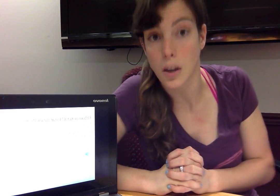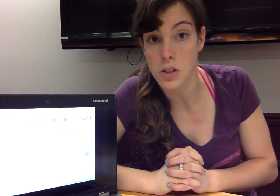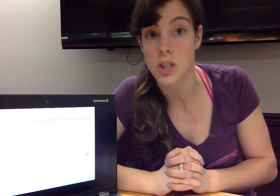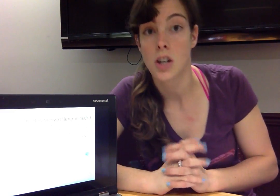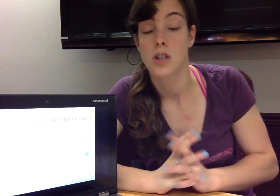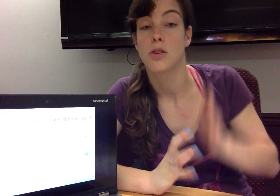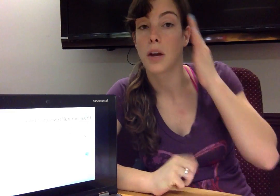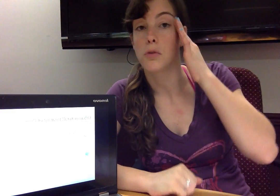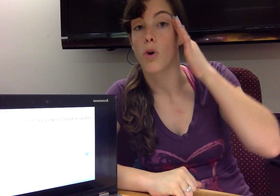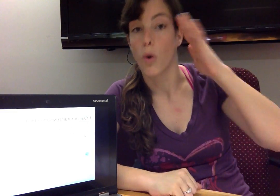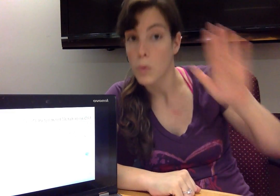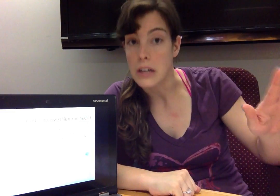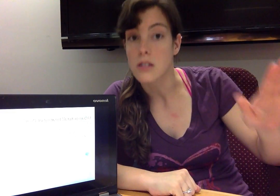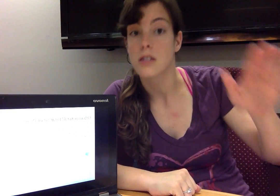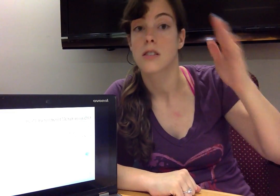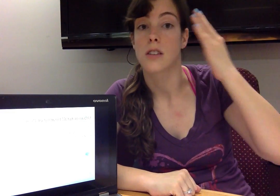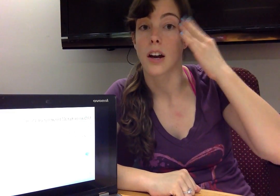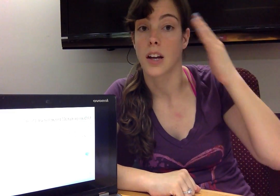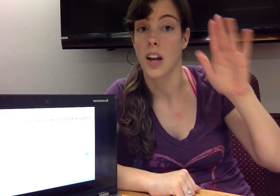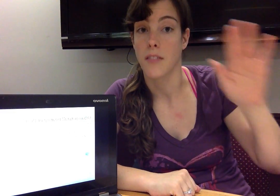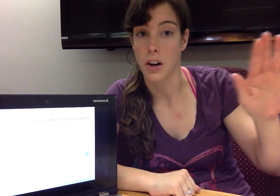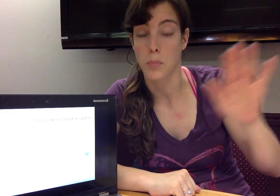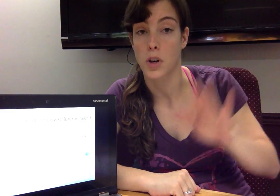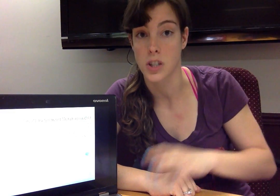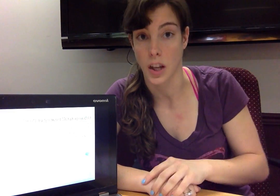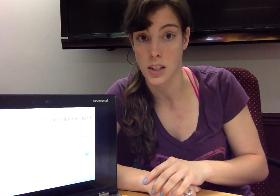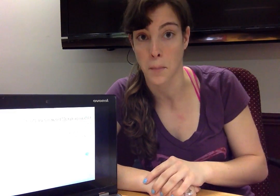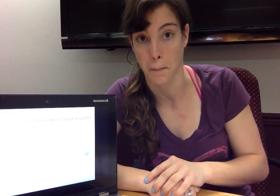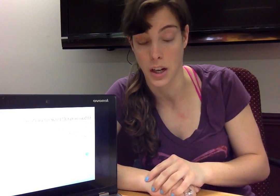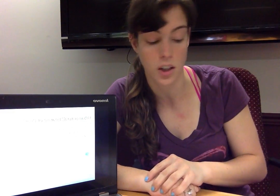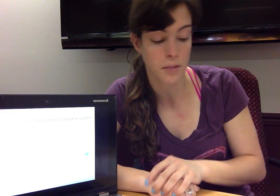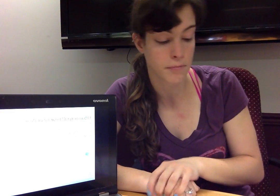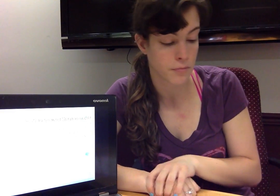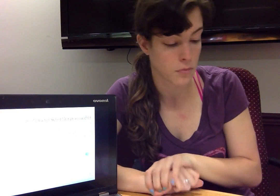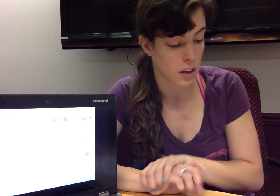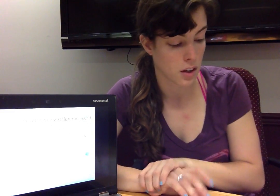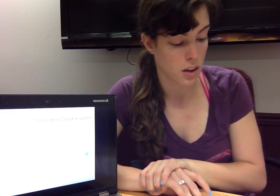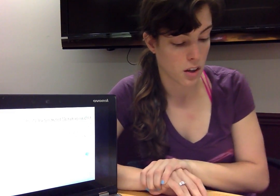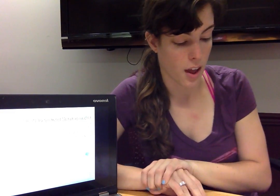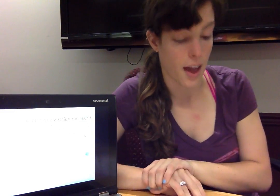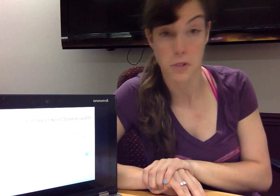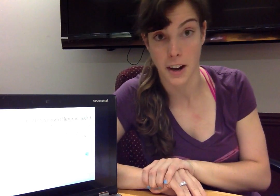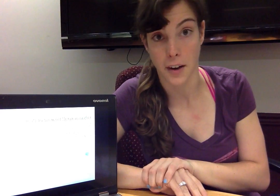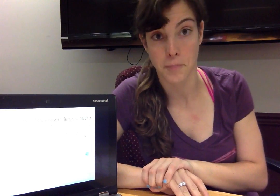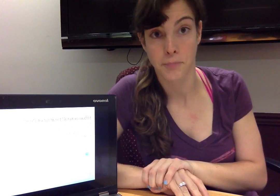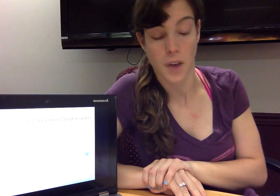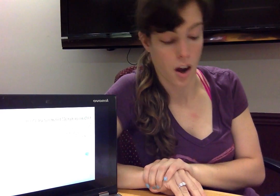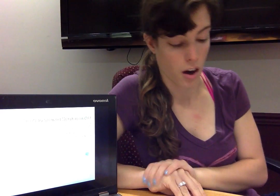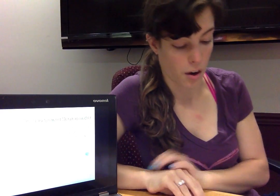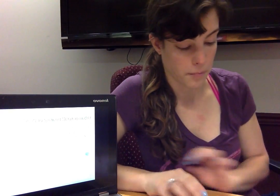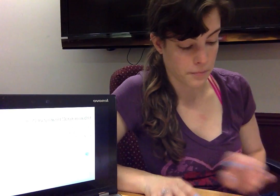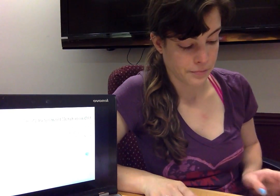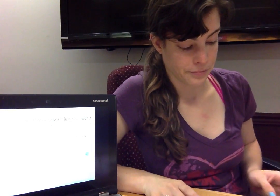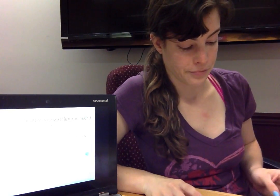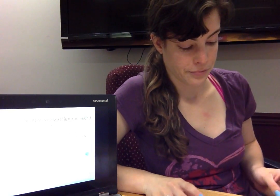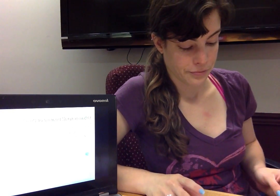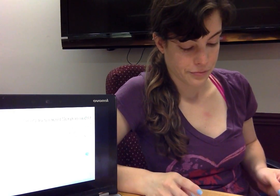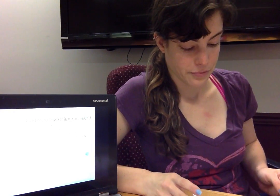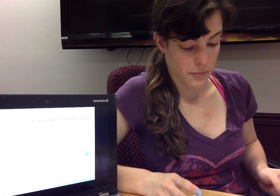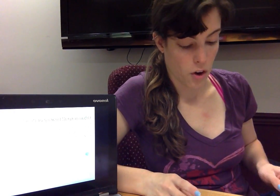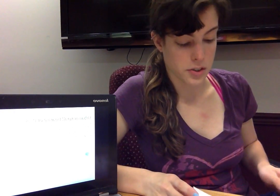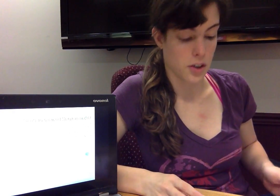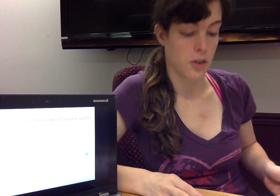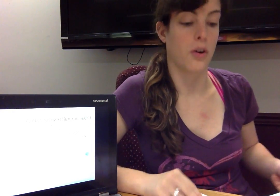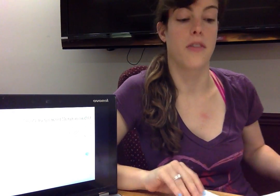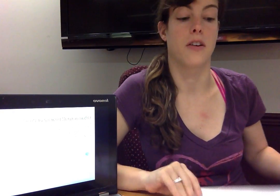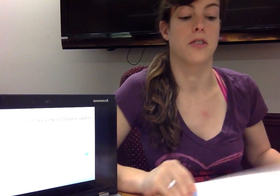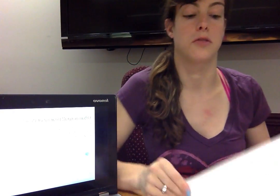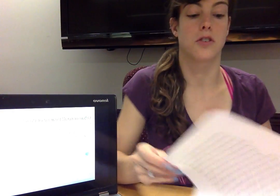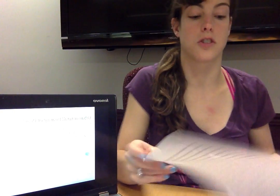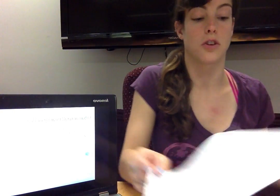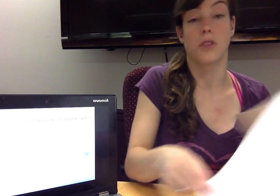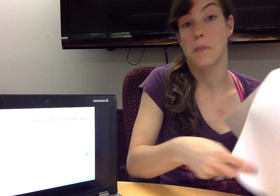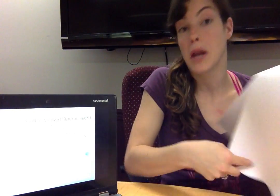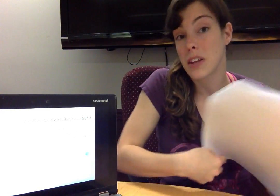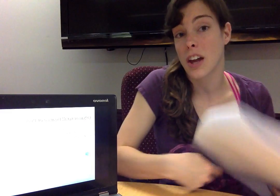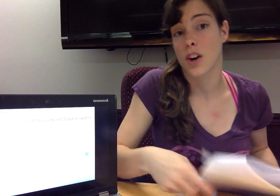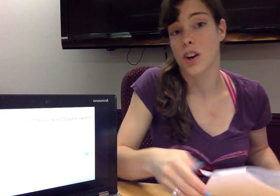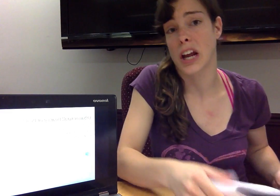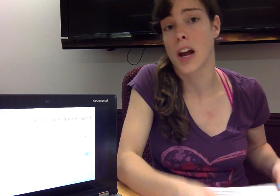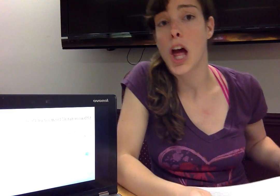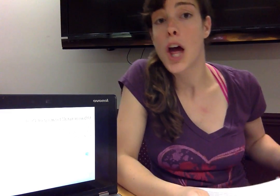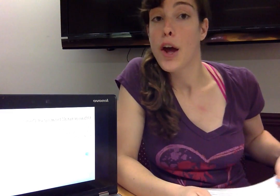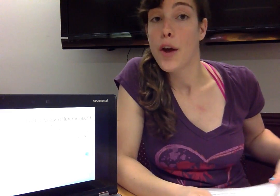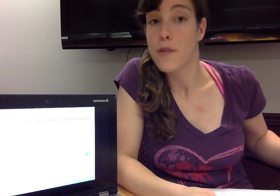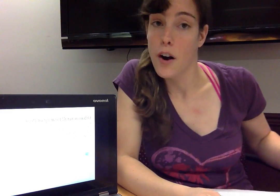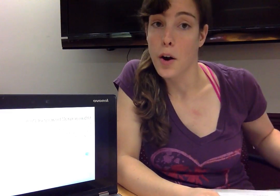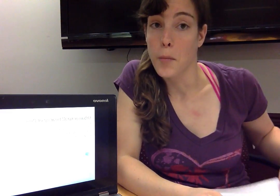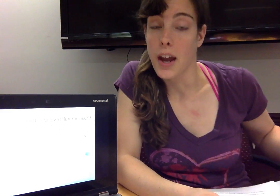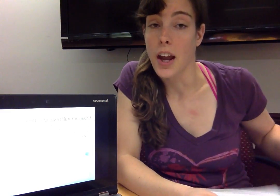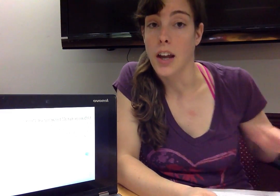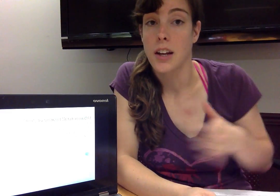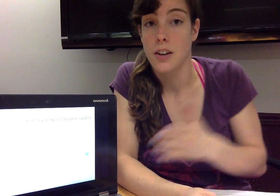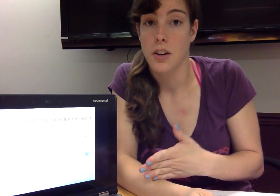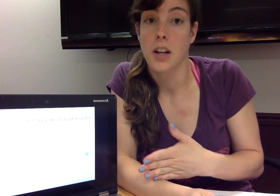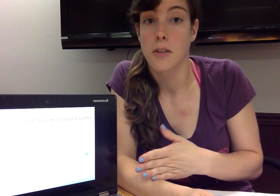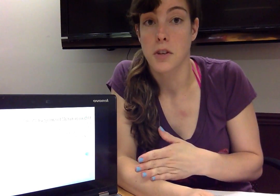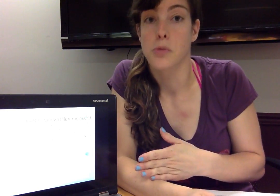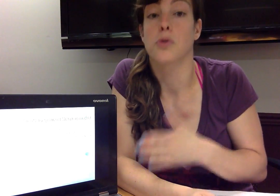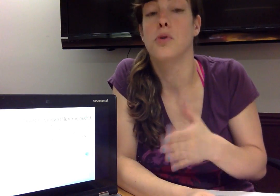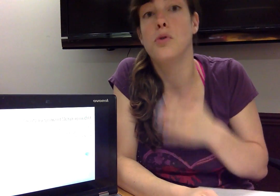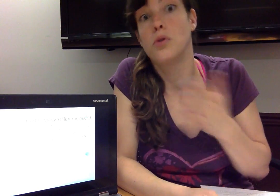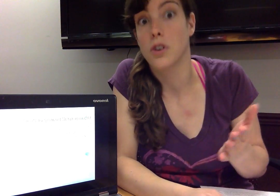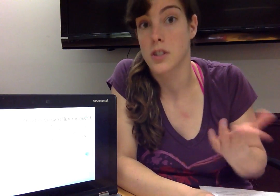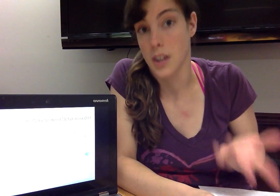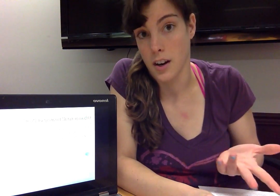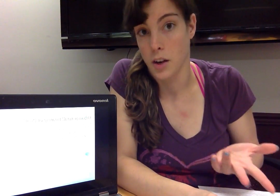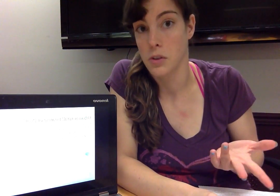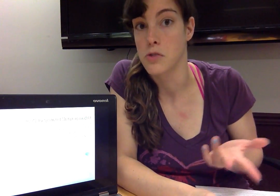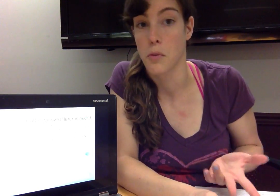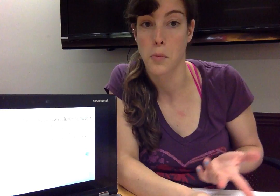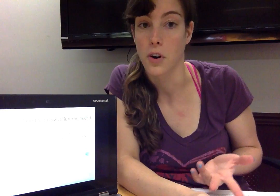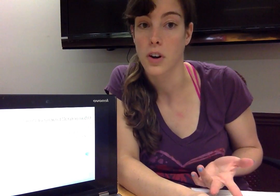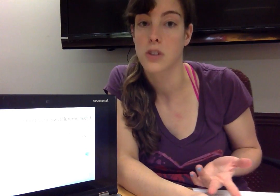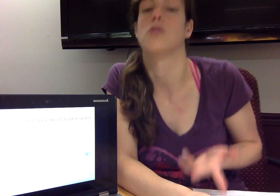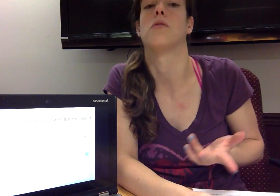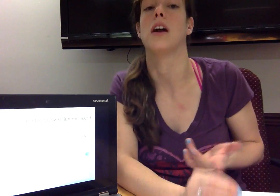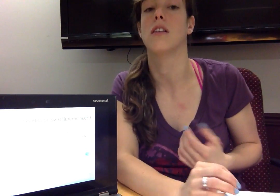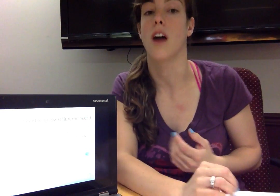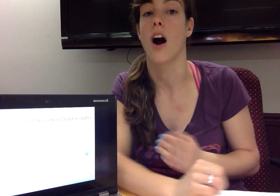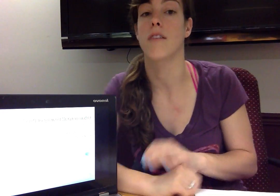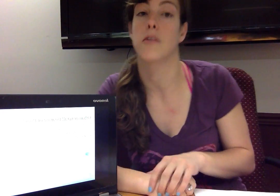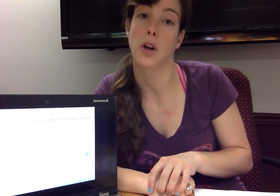language so the person will sign in a very precise manner every time. Also there is research show a Deaf indivudal who learned sign from a hearing person who learned from a book